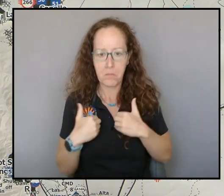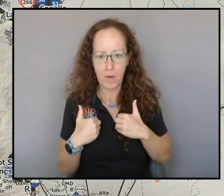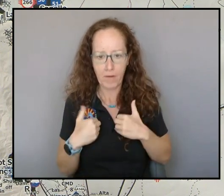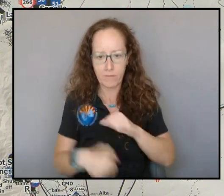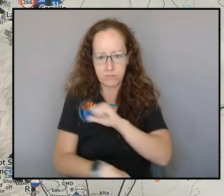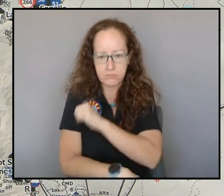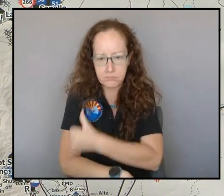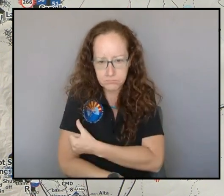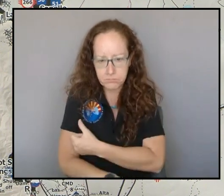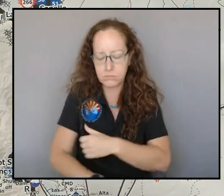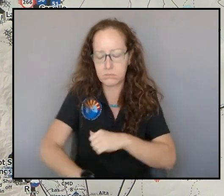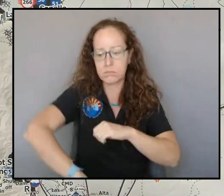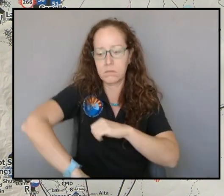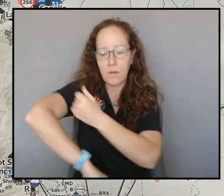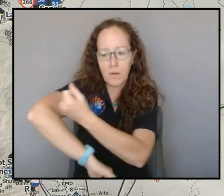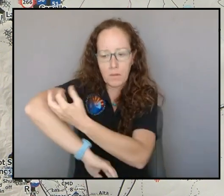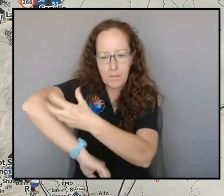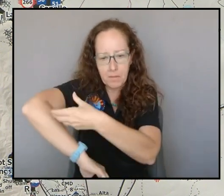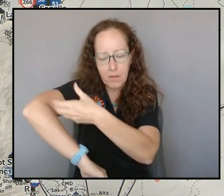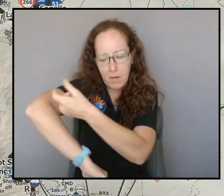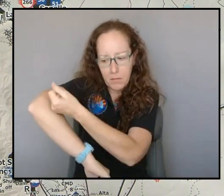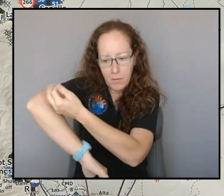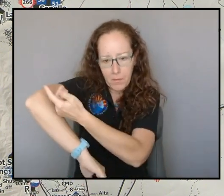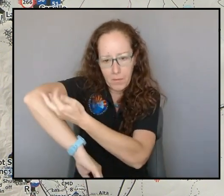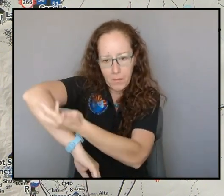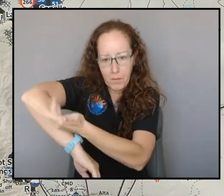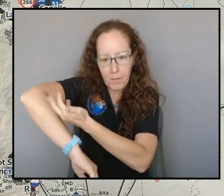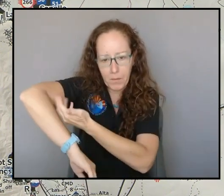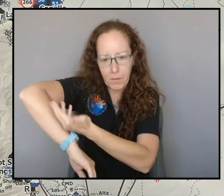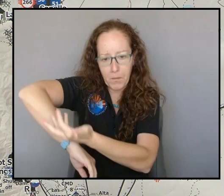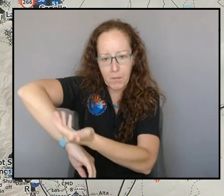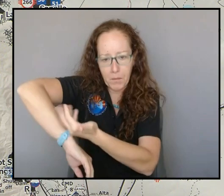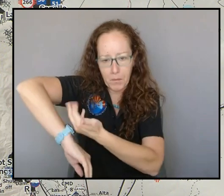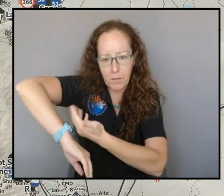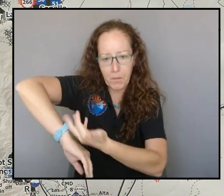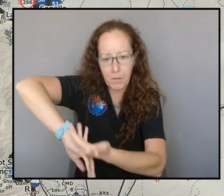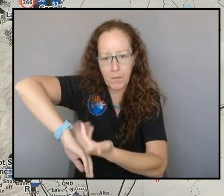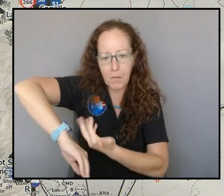off down there and slow that progression as that makes its what we call 'slope reversal'. Coming from that south facing